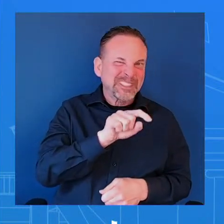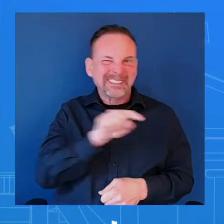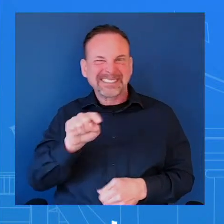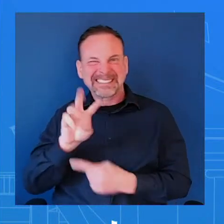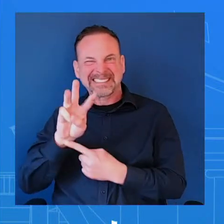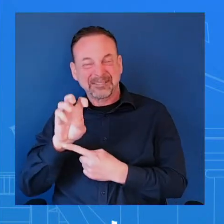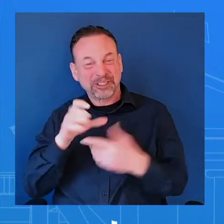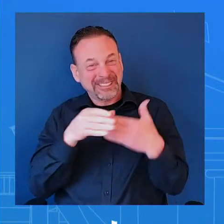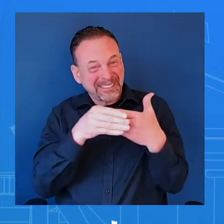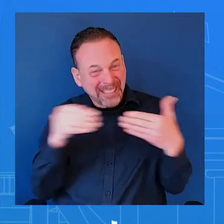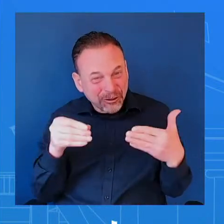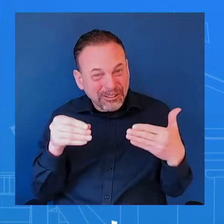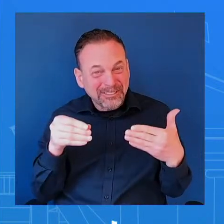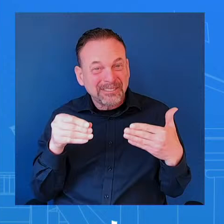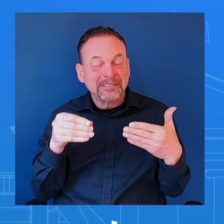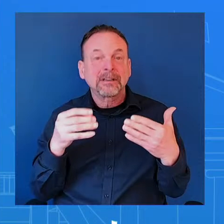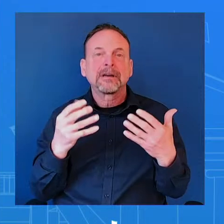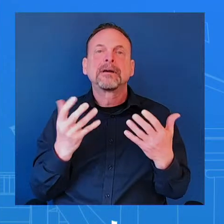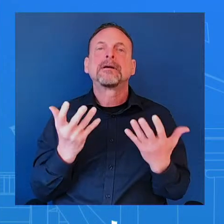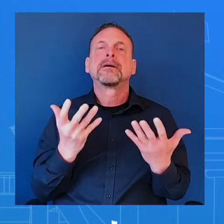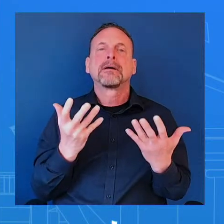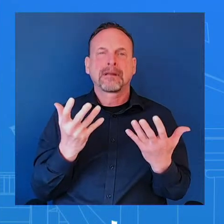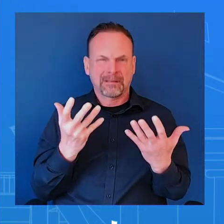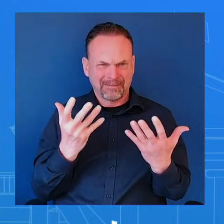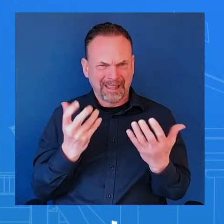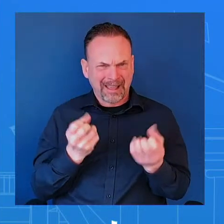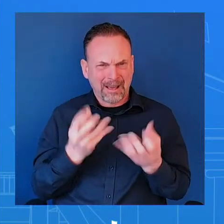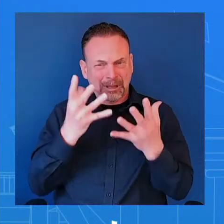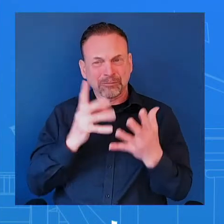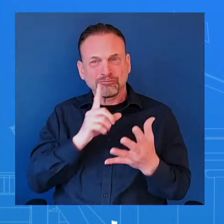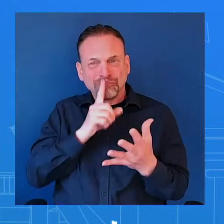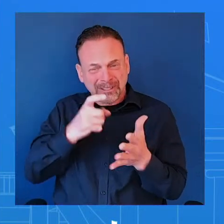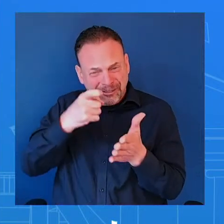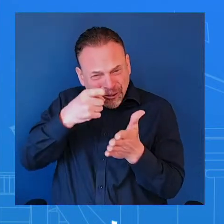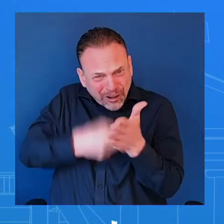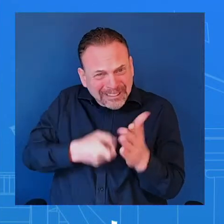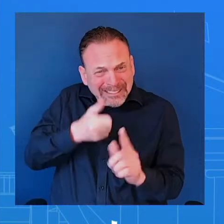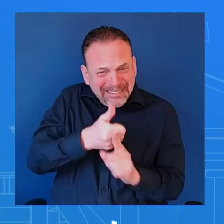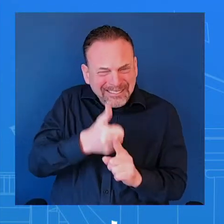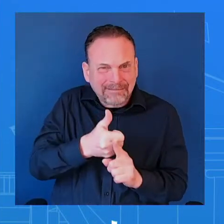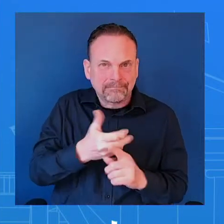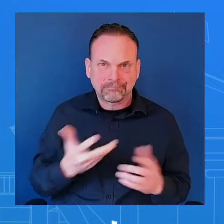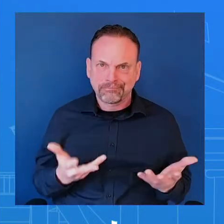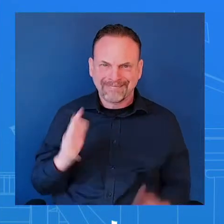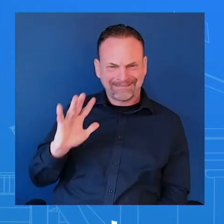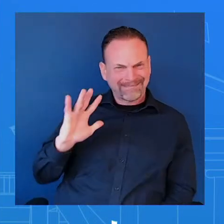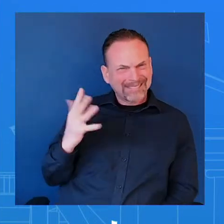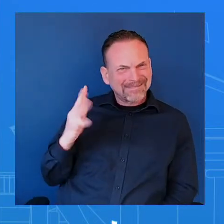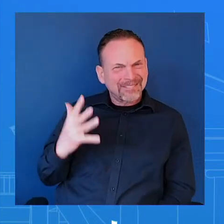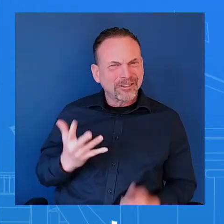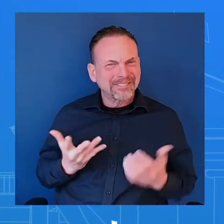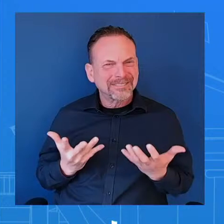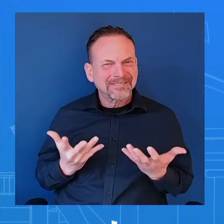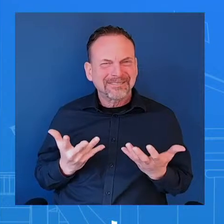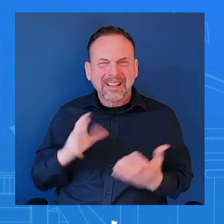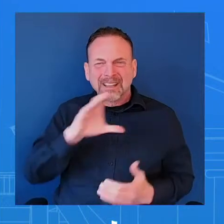That is why, last year, the Federal Trade Commission and the FDA announced efforts to crack down on falsely claimed patents